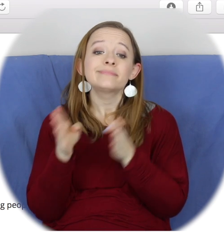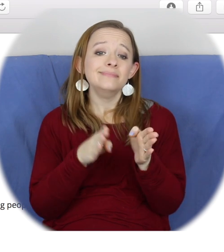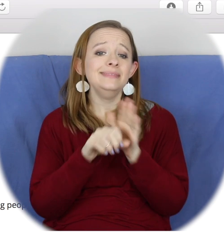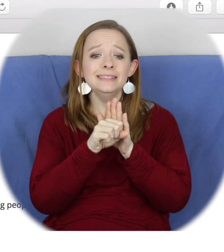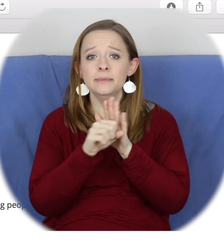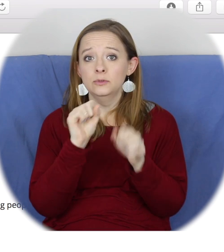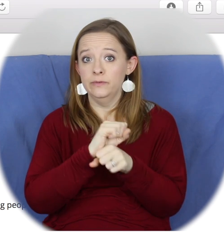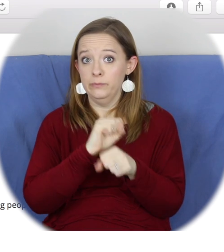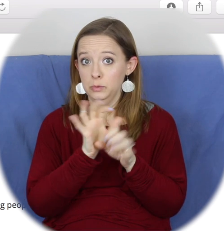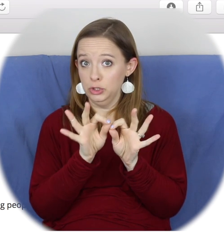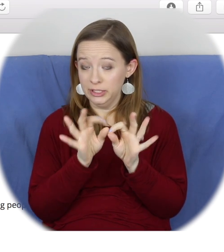So let's go to my samples of work.